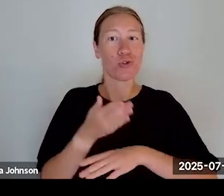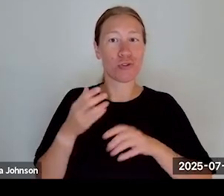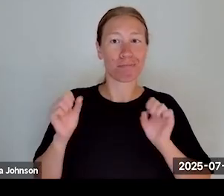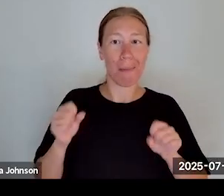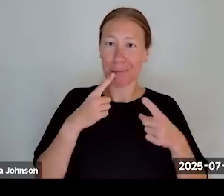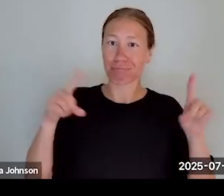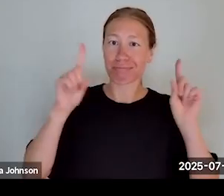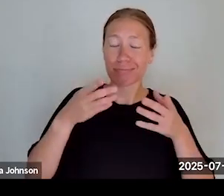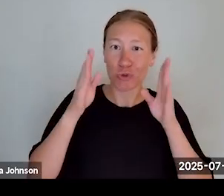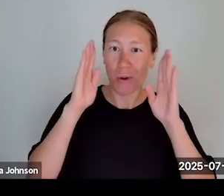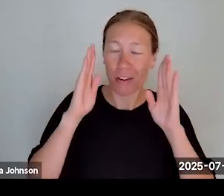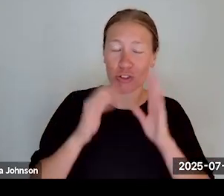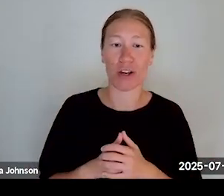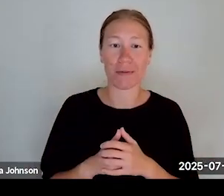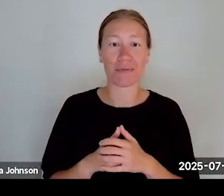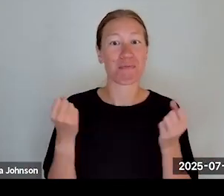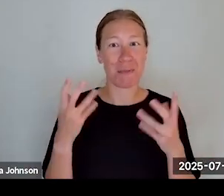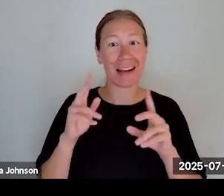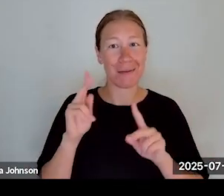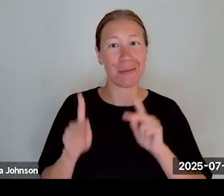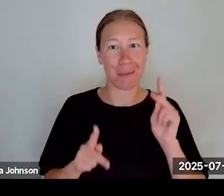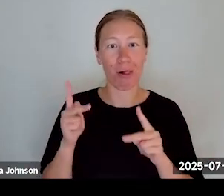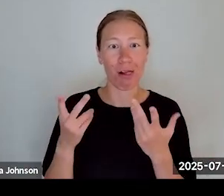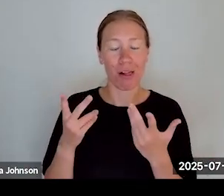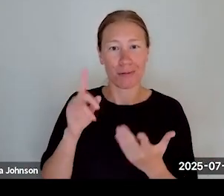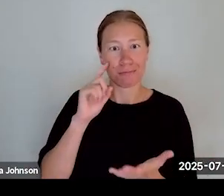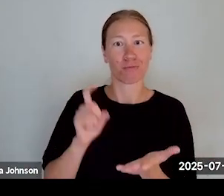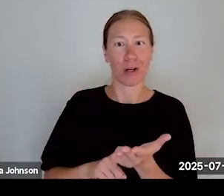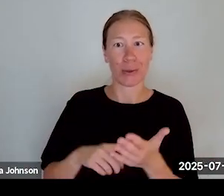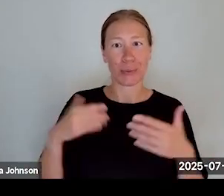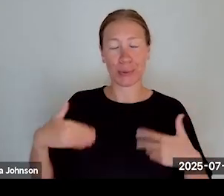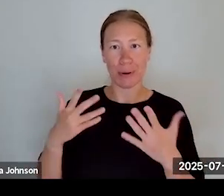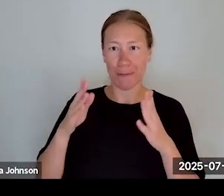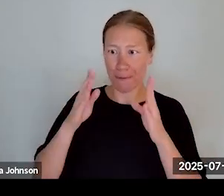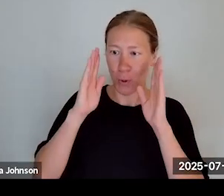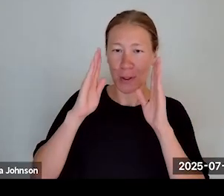with maintaining levels of energy throughout the day, which can also assist with focus.